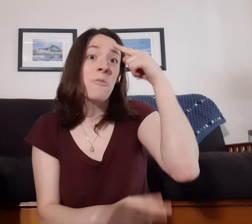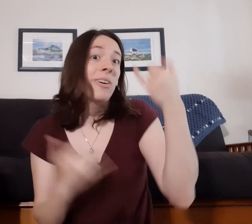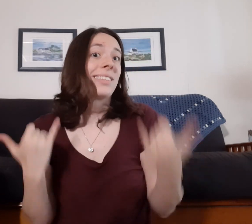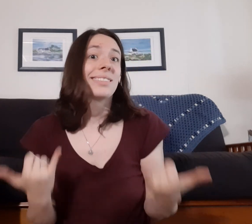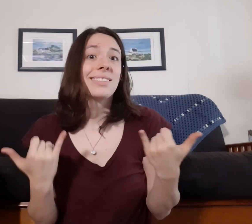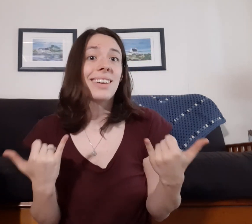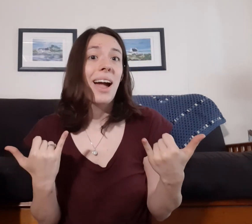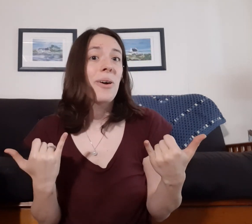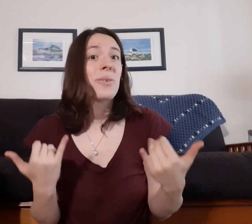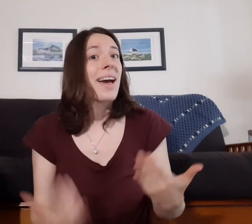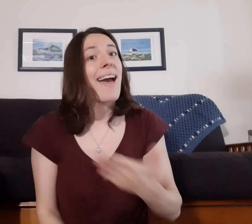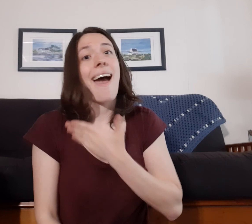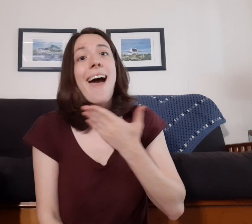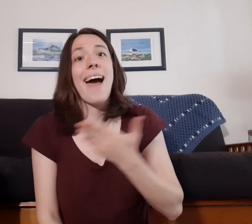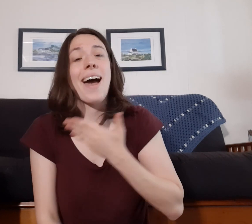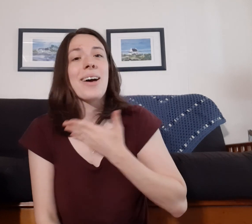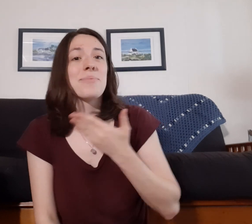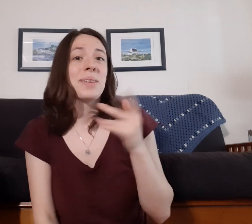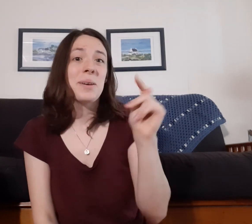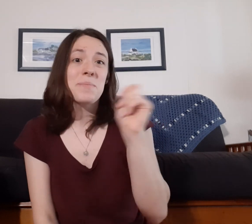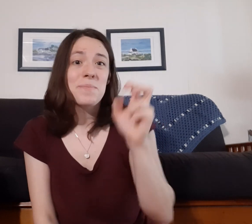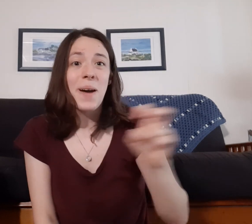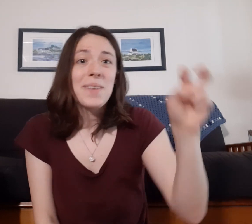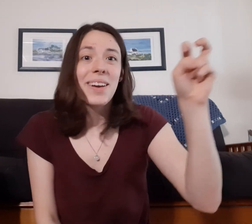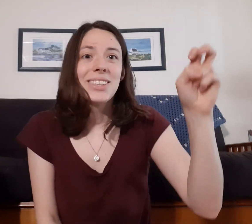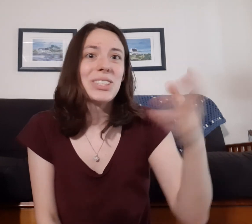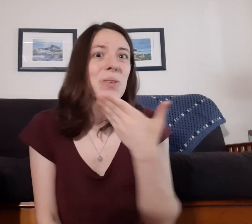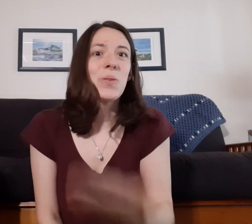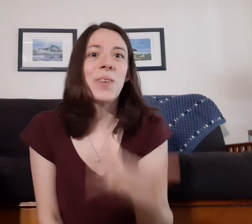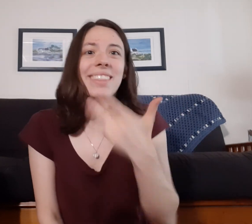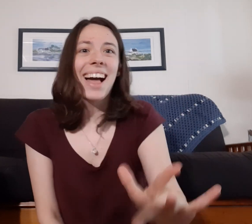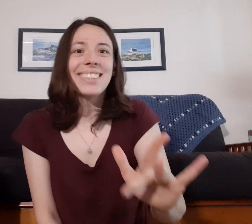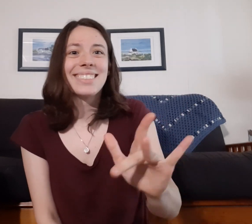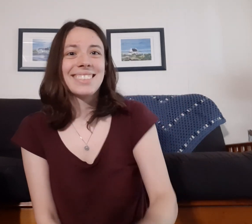For now, happy pottyventures and good luck!